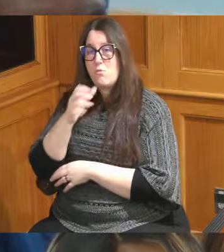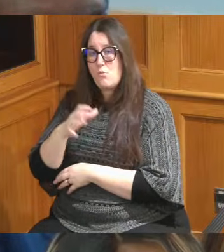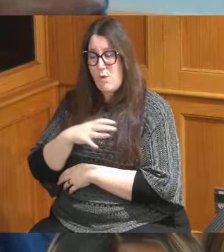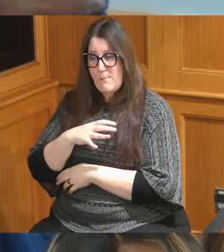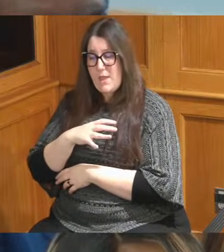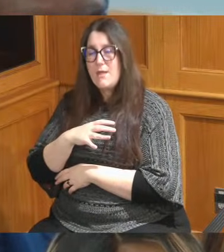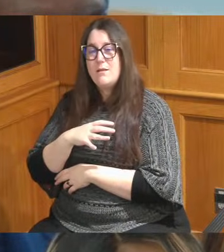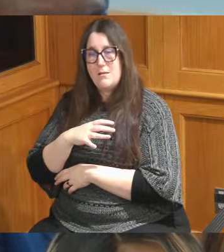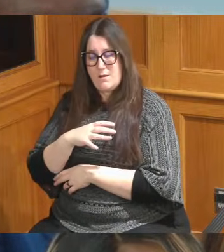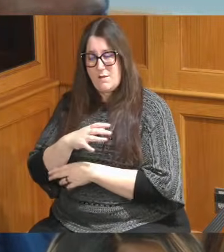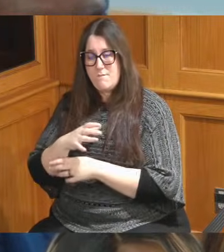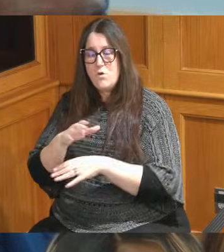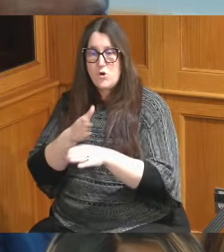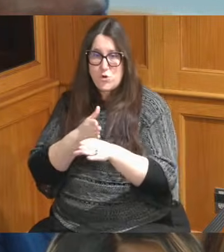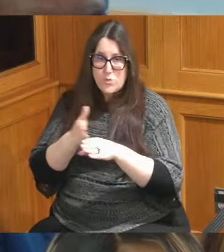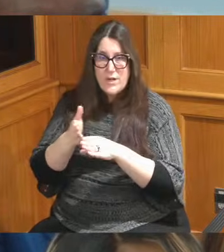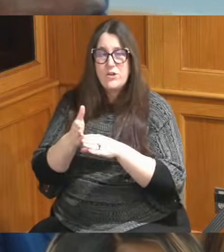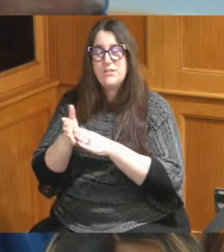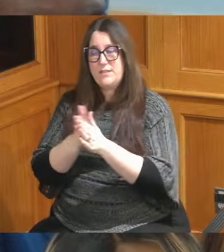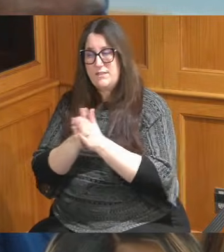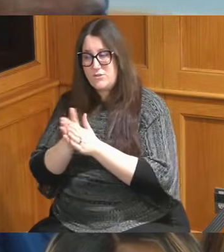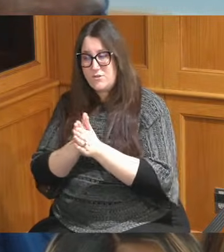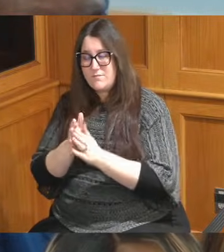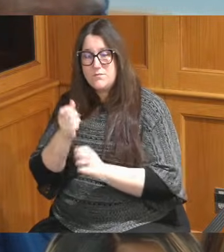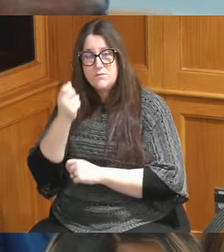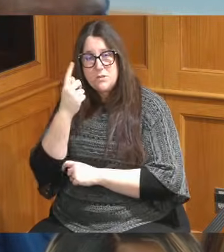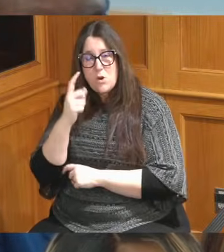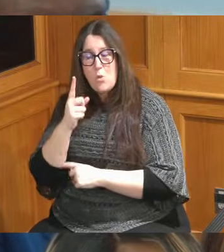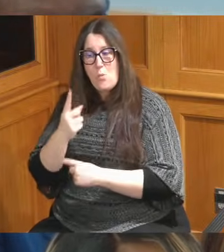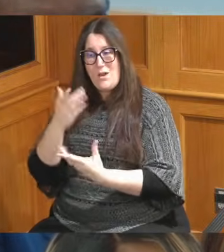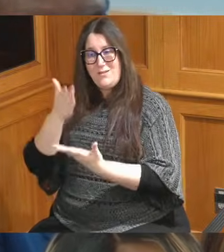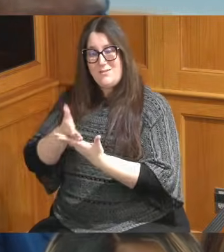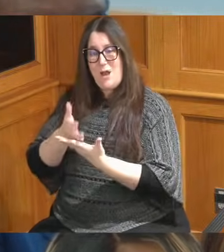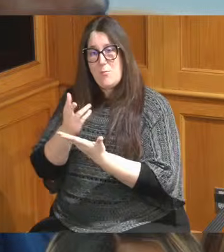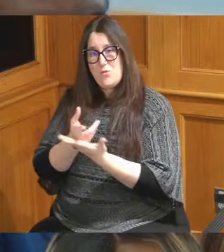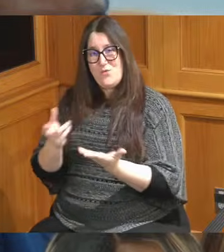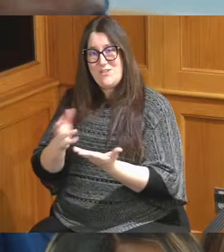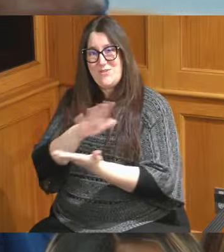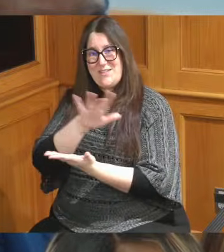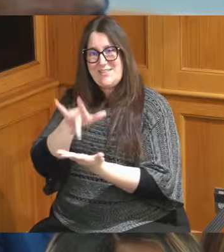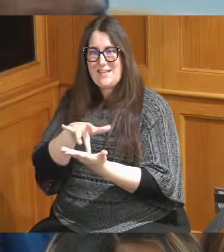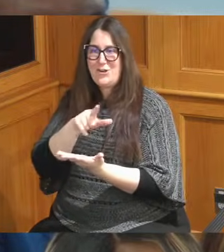initiative spearheaded the one-stop resource center. I know that's your pride and joy. And